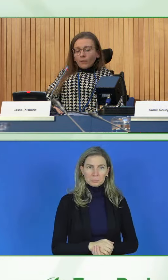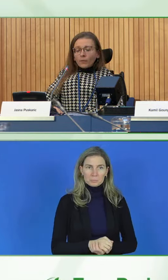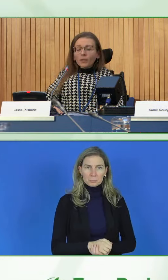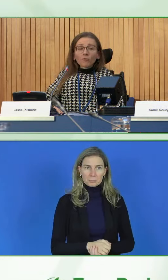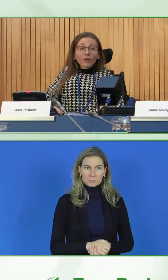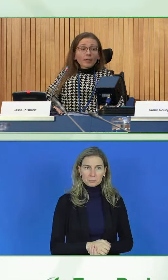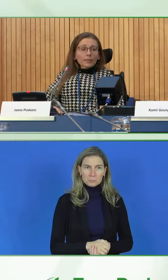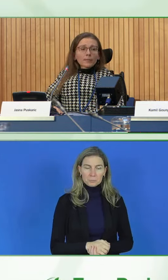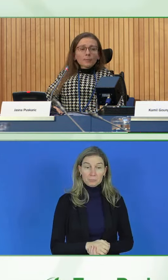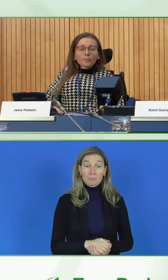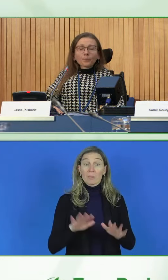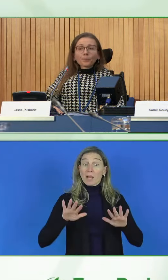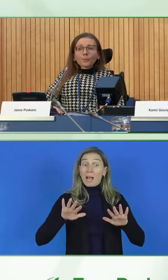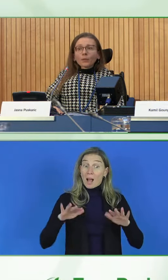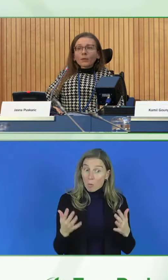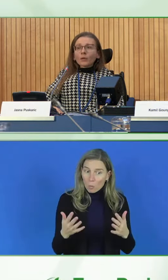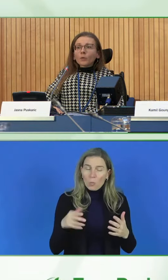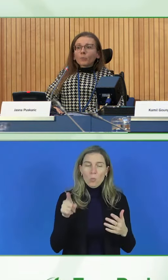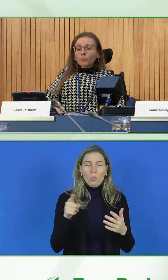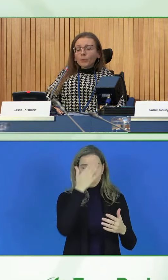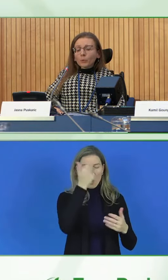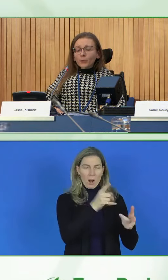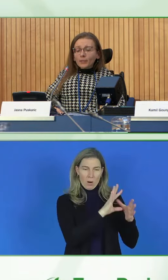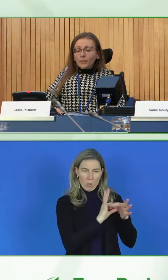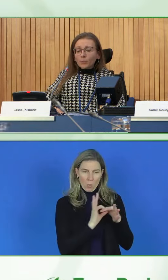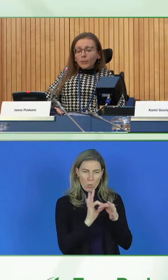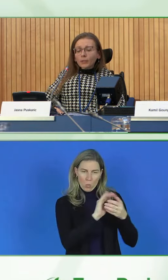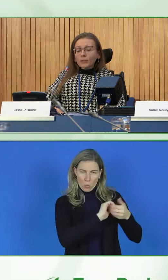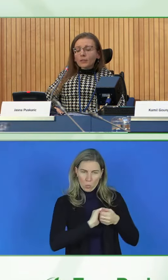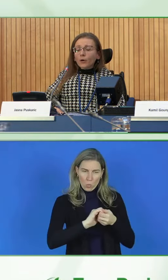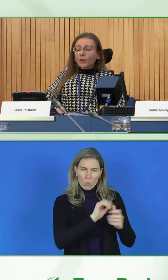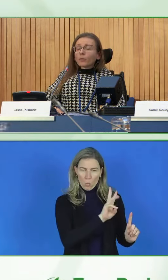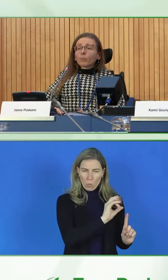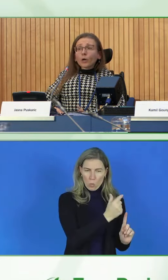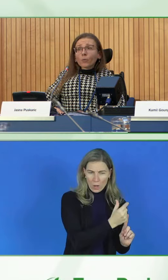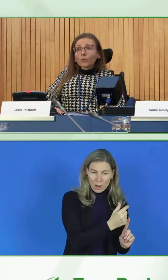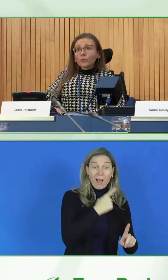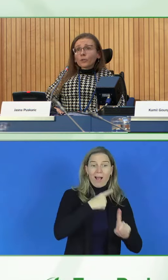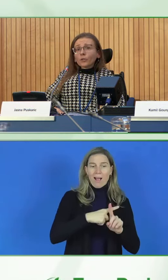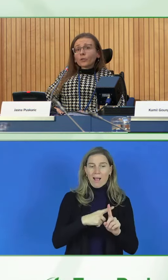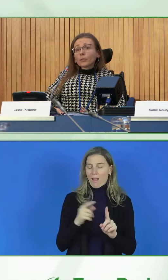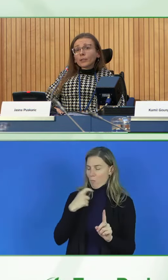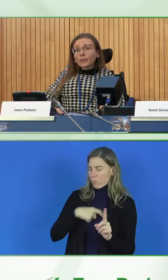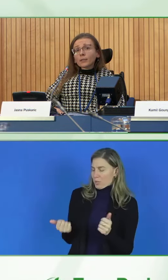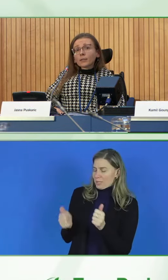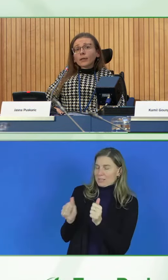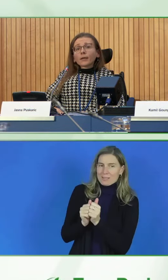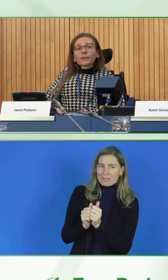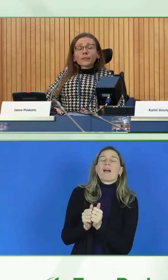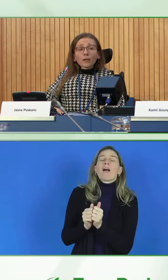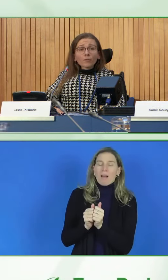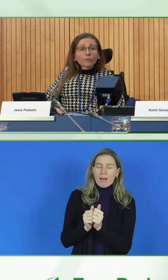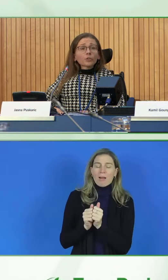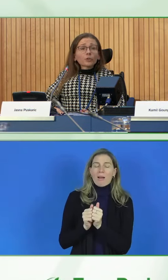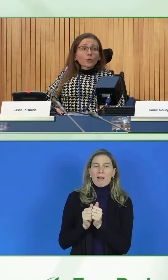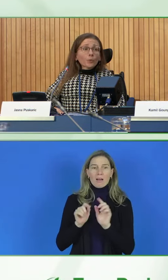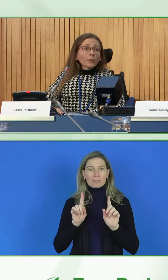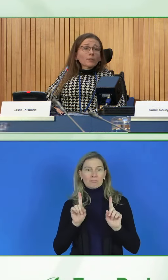The effect. People with disabilities are empowered to lead a self-determined